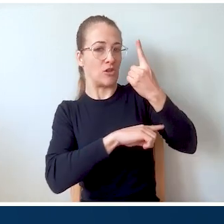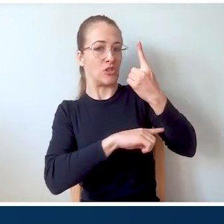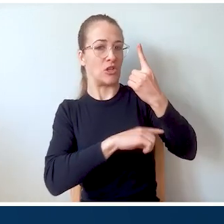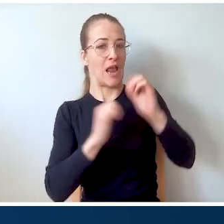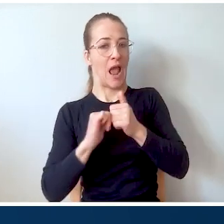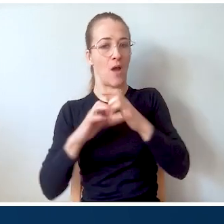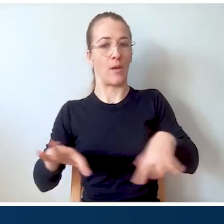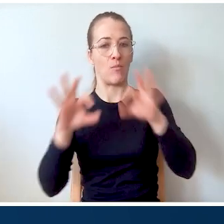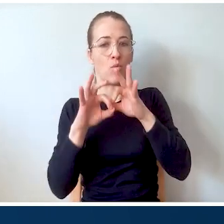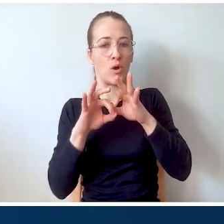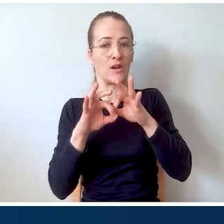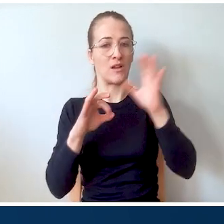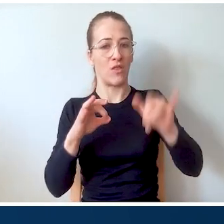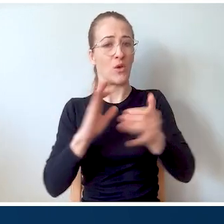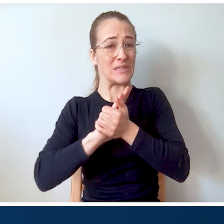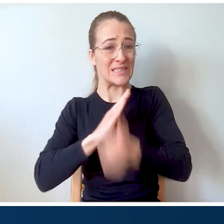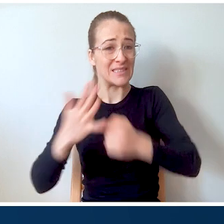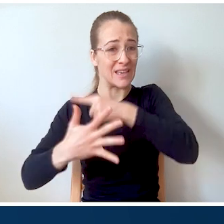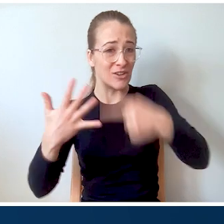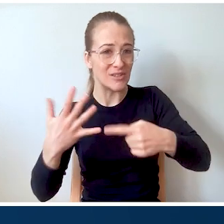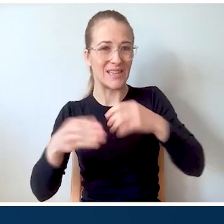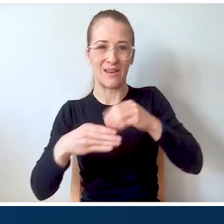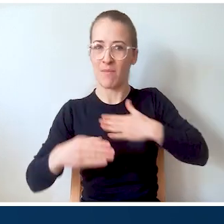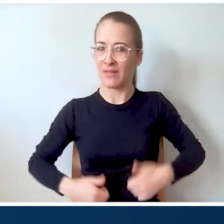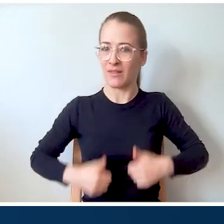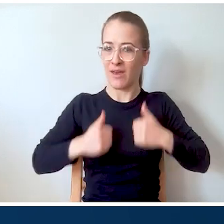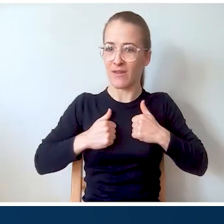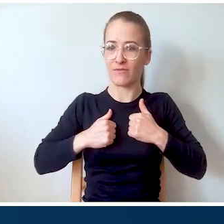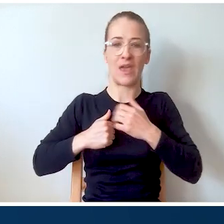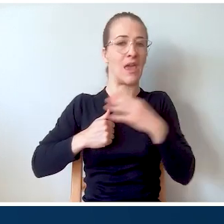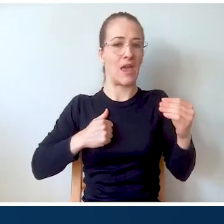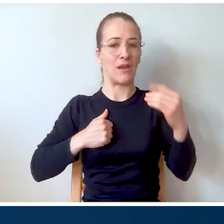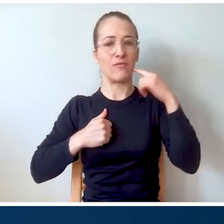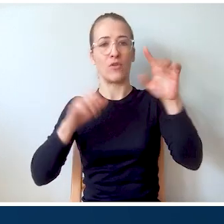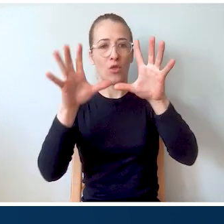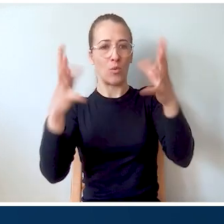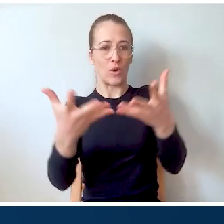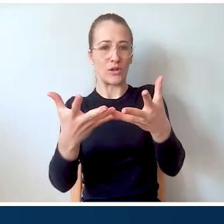how vital those qualities were to my life and to the world. So that, I think,